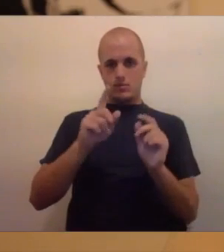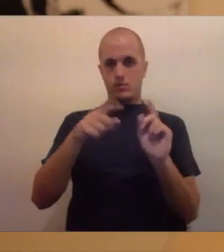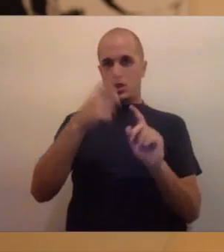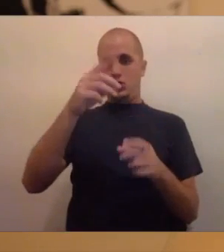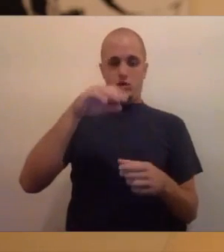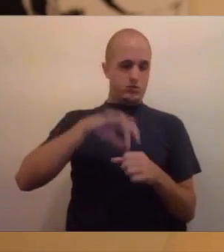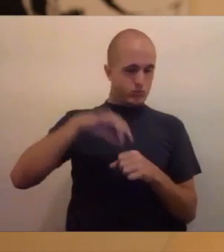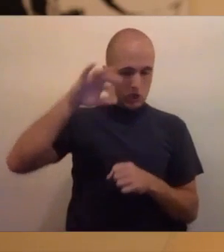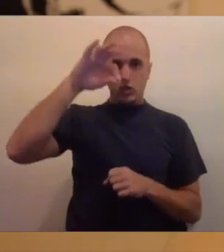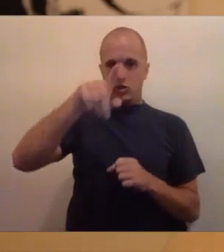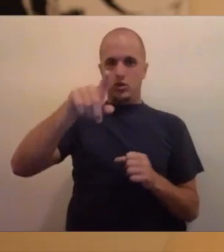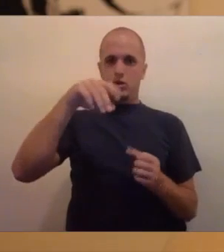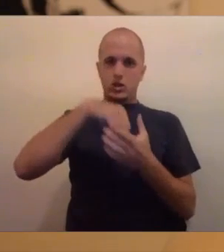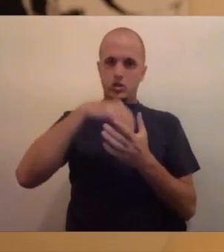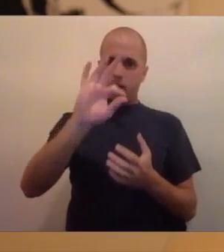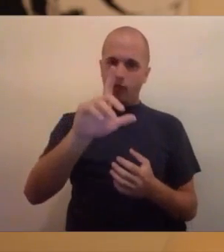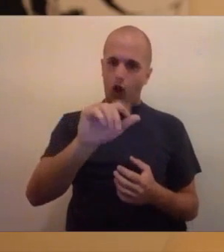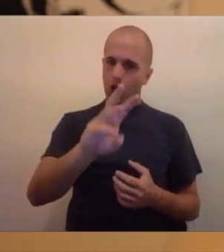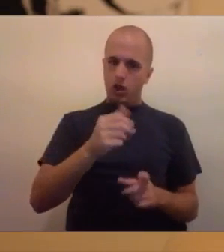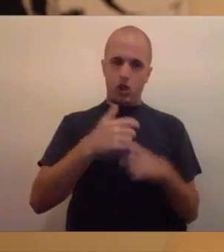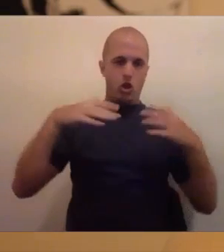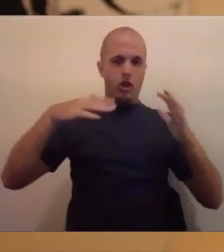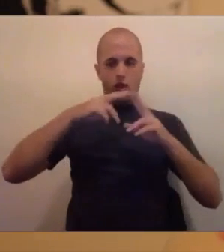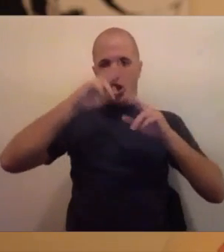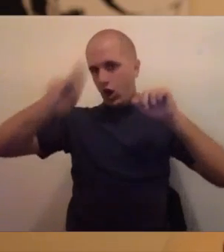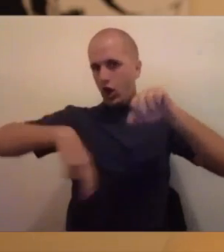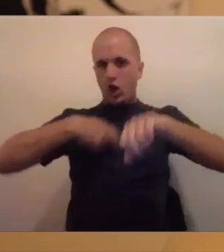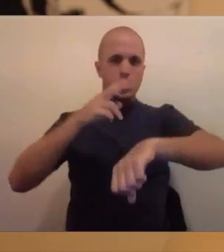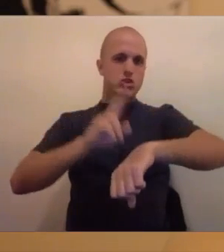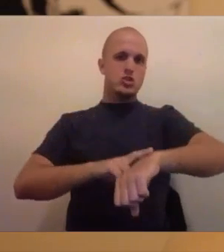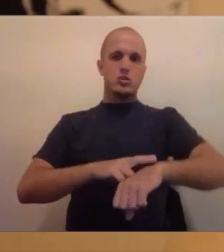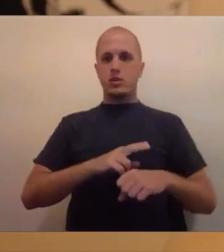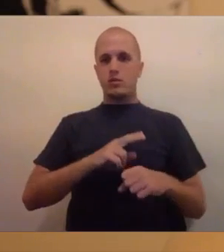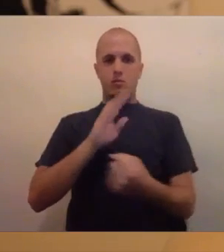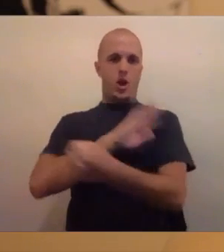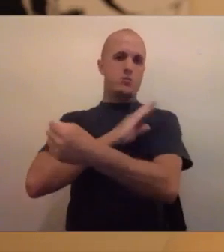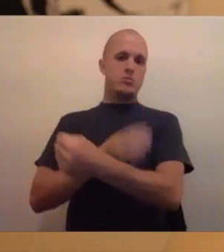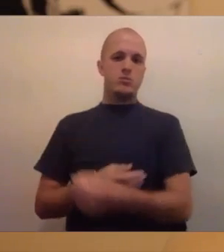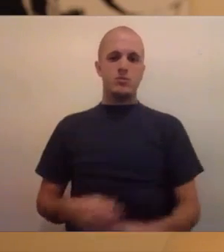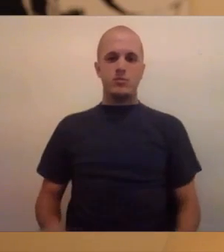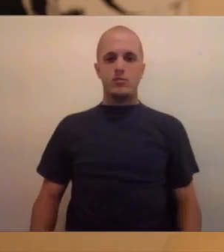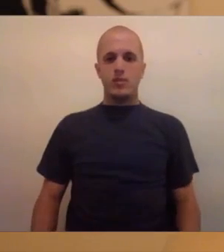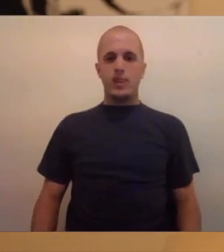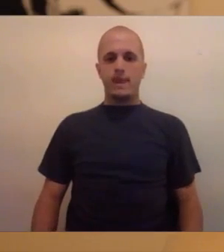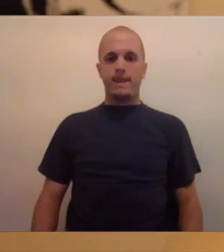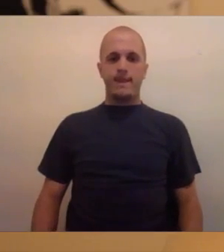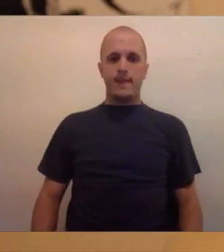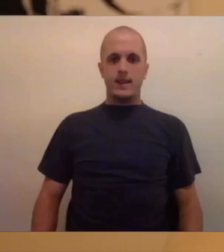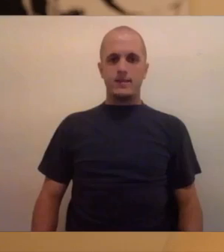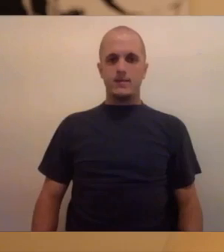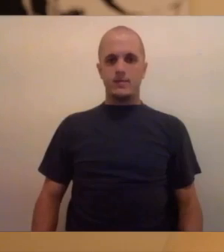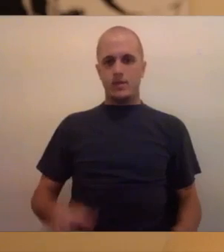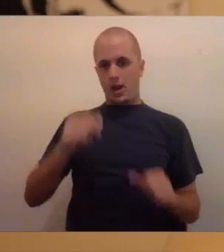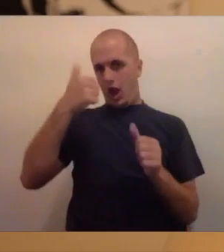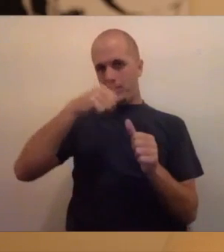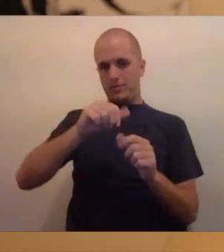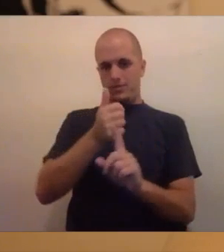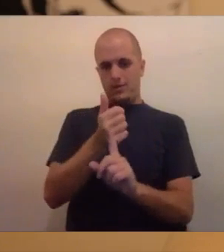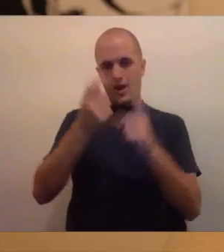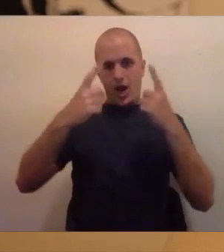You are all in one flow. You are all flowing. Spirituality is a very natural phenomenon,